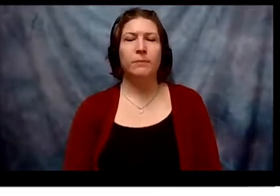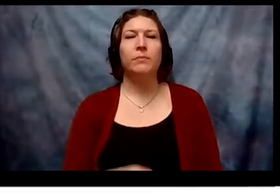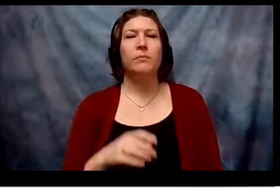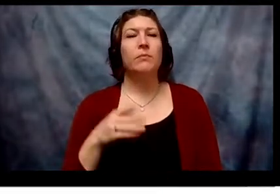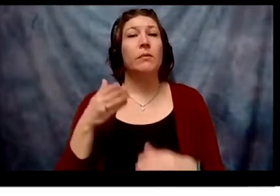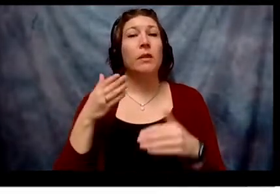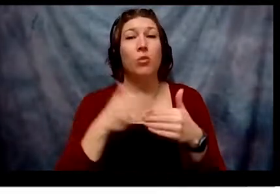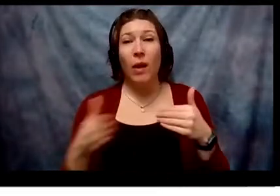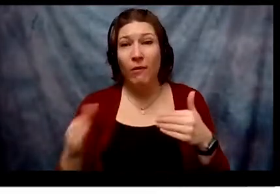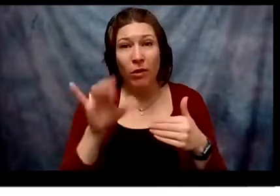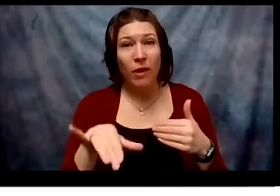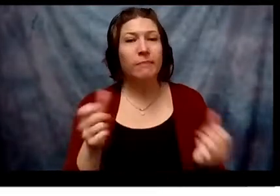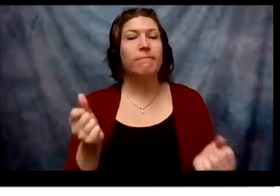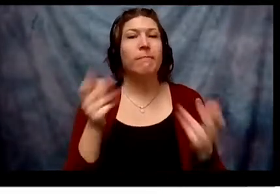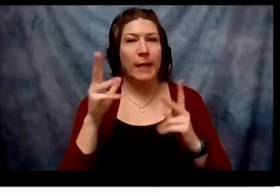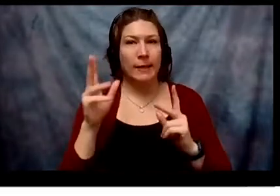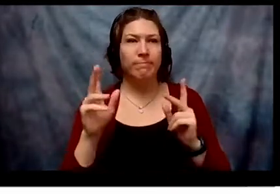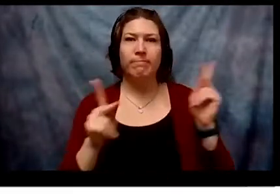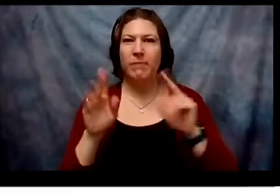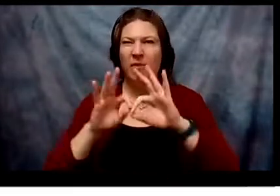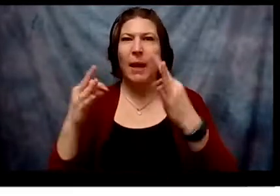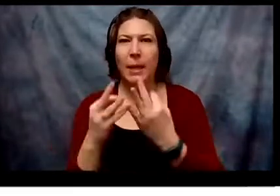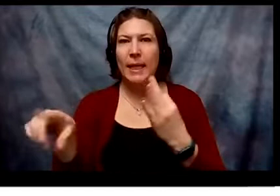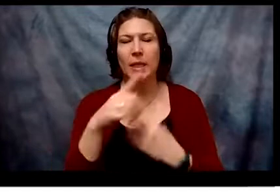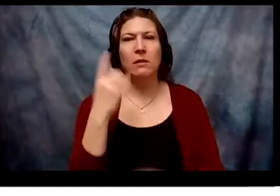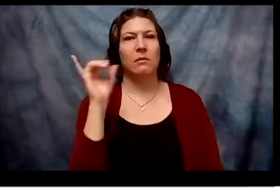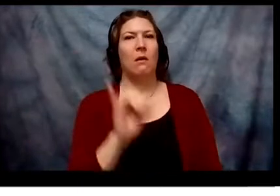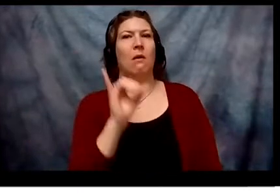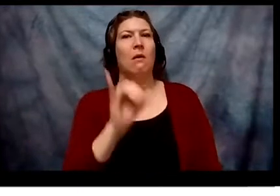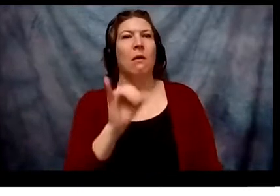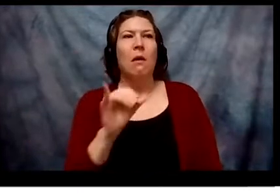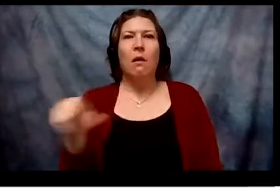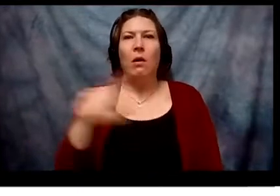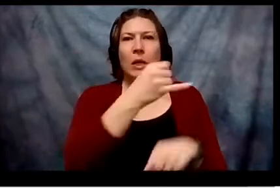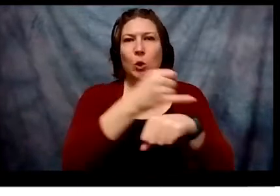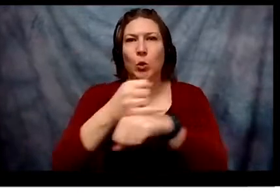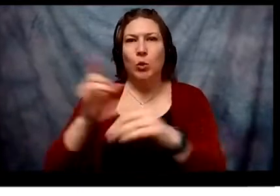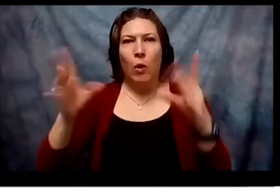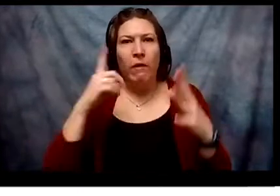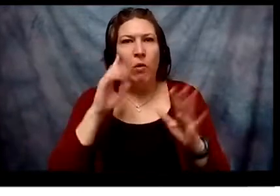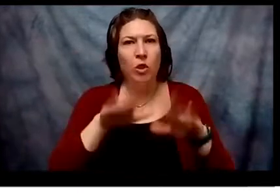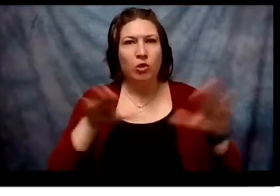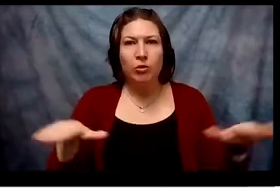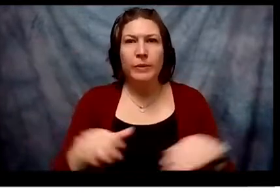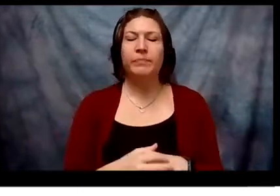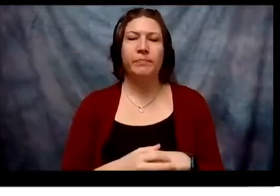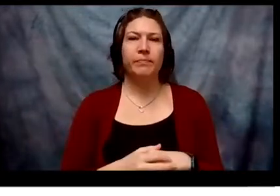story, many, many families realized how awful these places were for their children. And they filed a